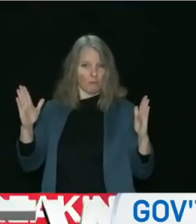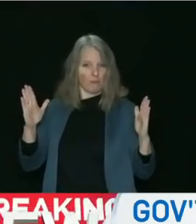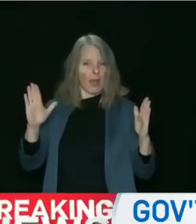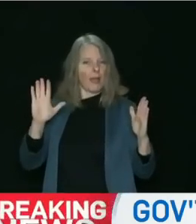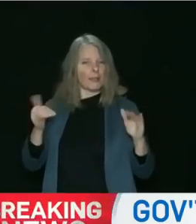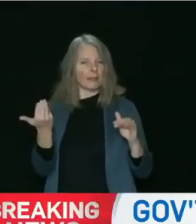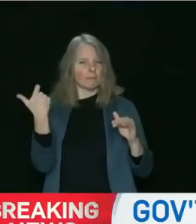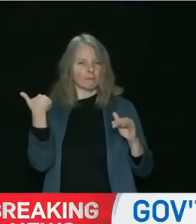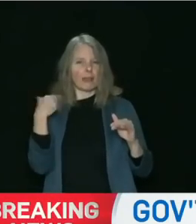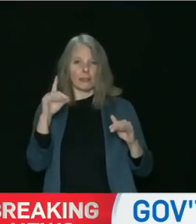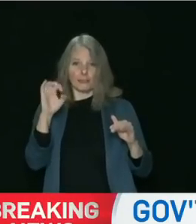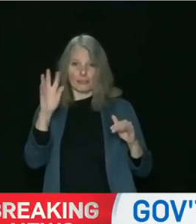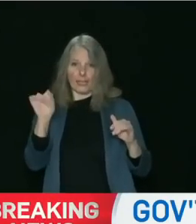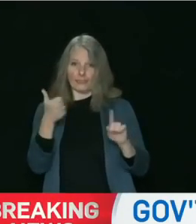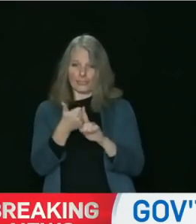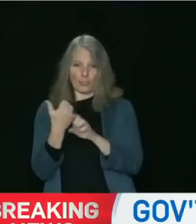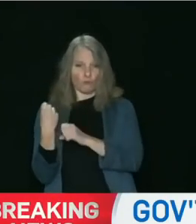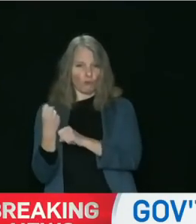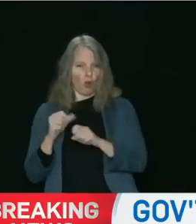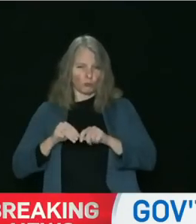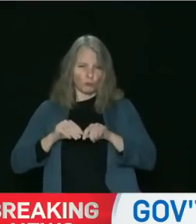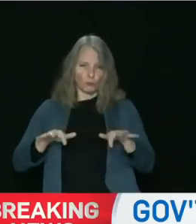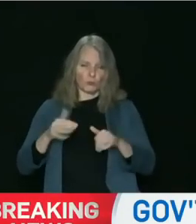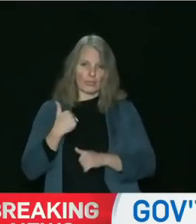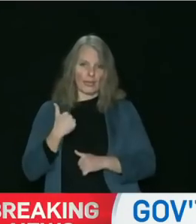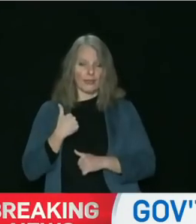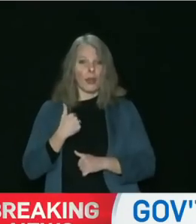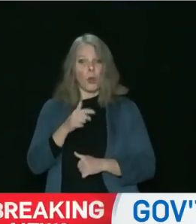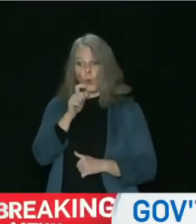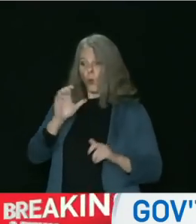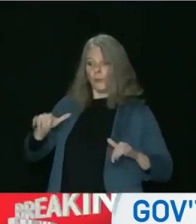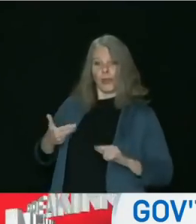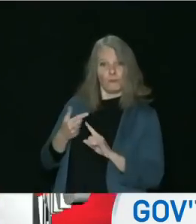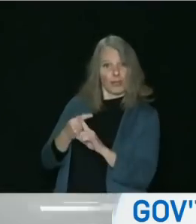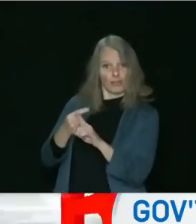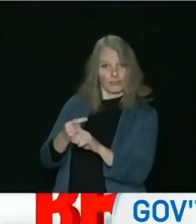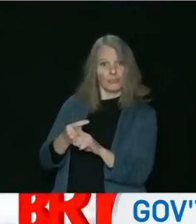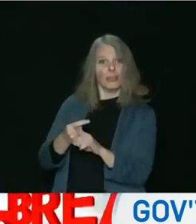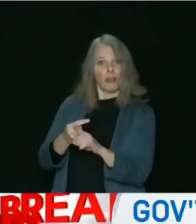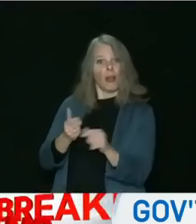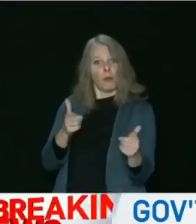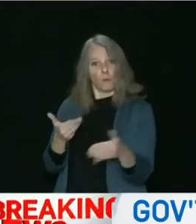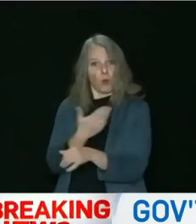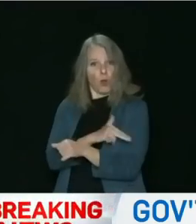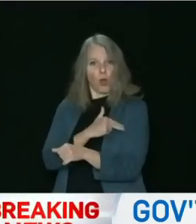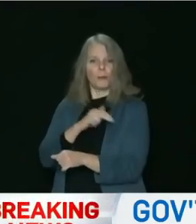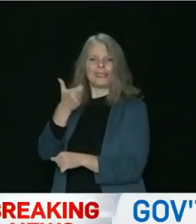HIGH PROTECTION. FROM NOVEMBER TO DECEMBER, WHEN IT WAS -- DELTA WAS THE